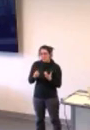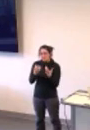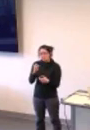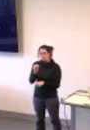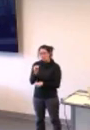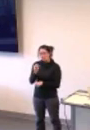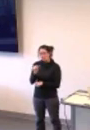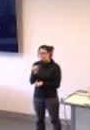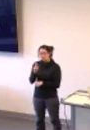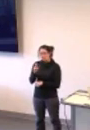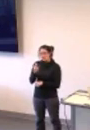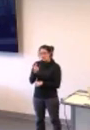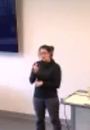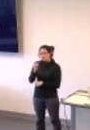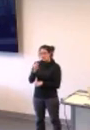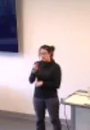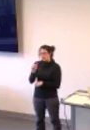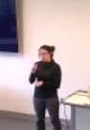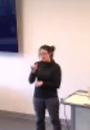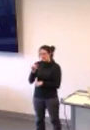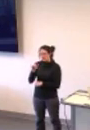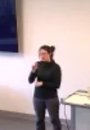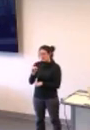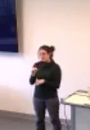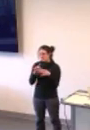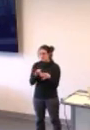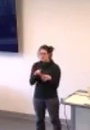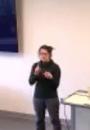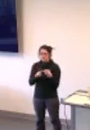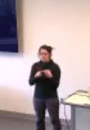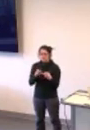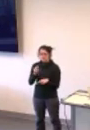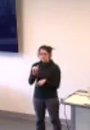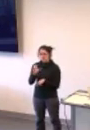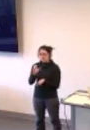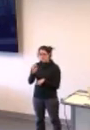Because of racism, elitism, capitalism, and ableism.